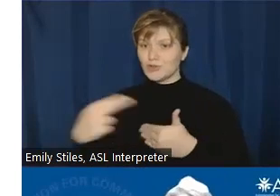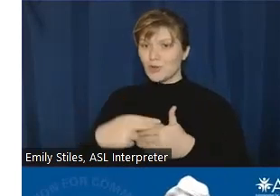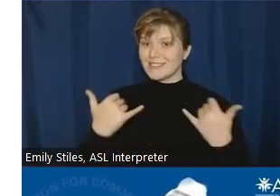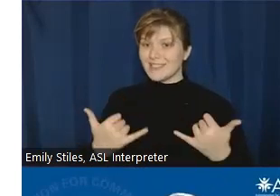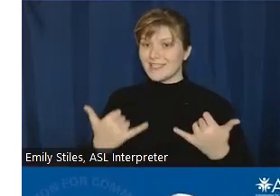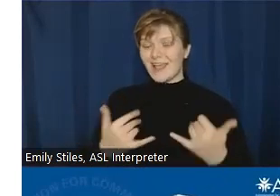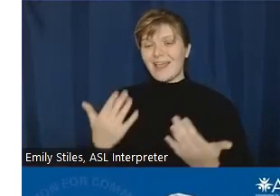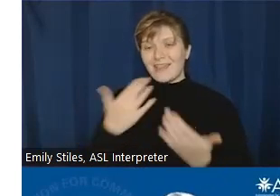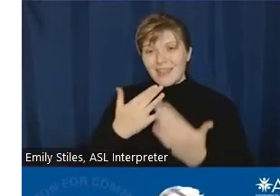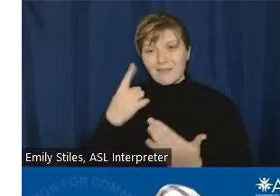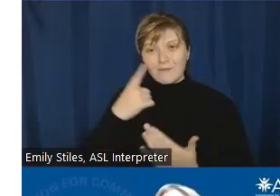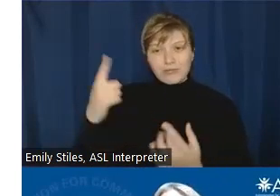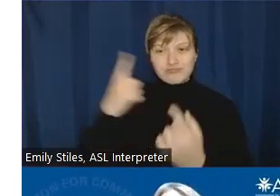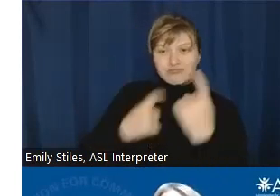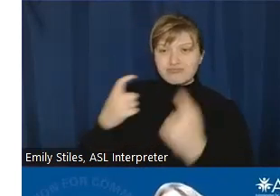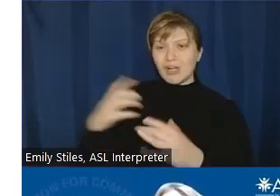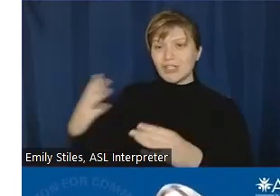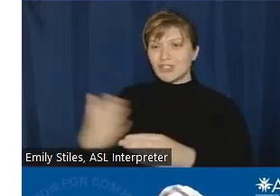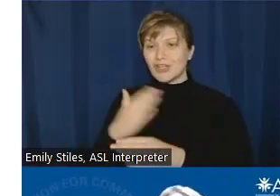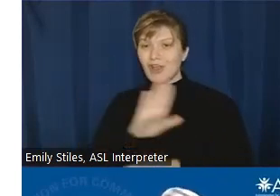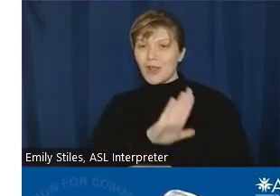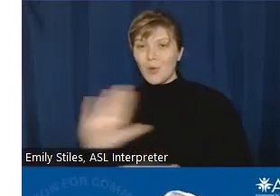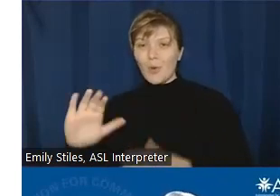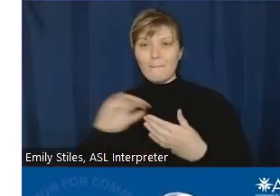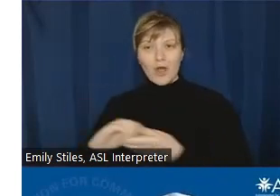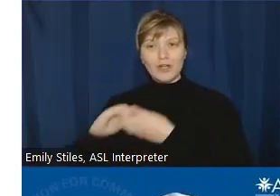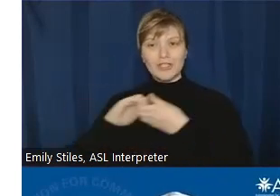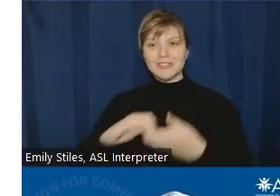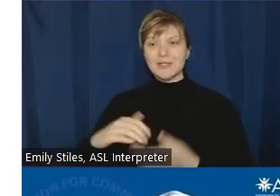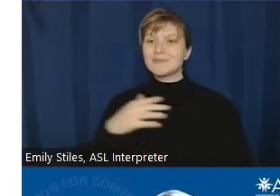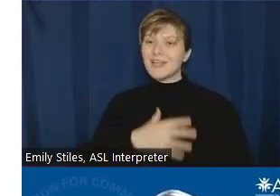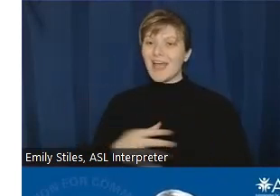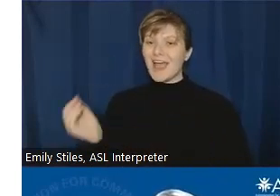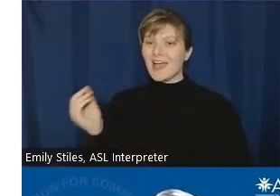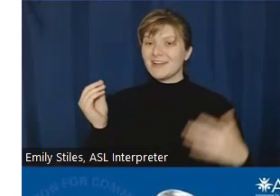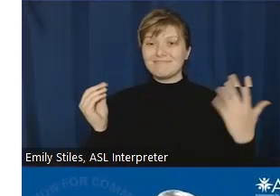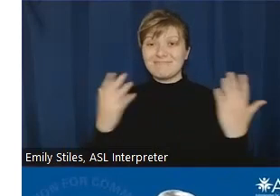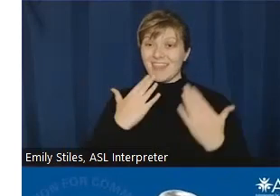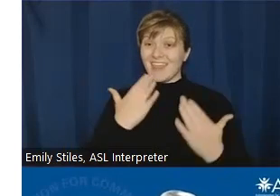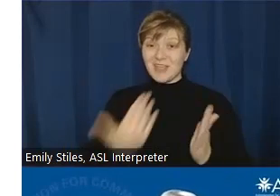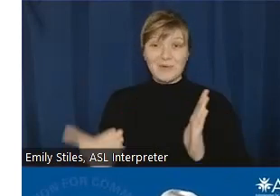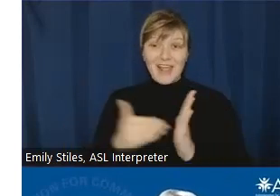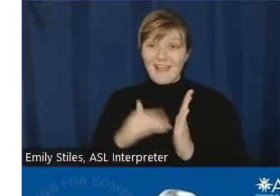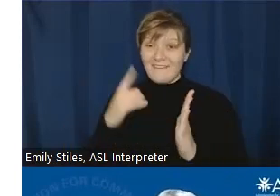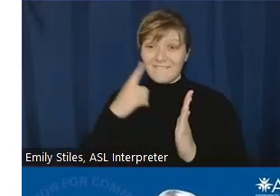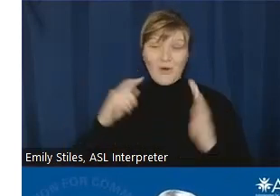for sharing your partnerships, and thank you again for all the work you